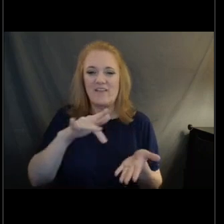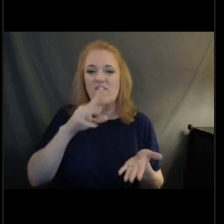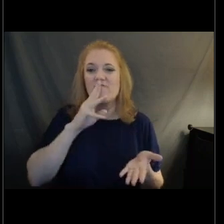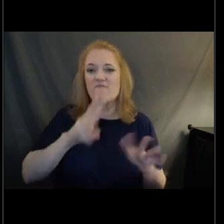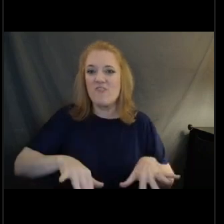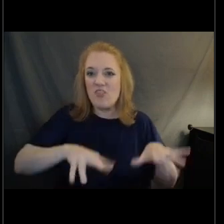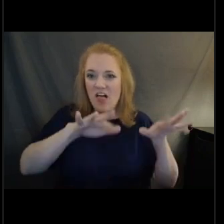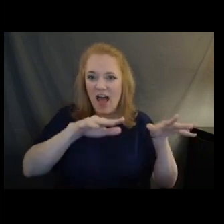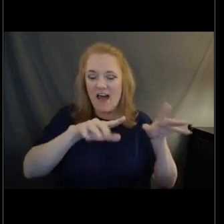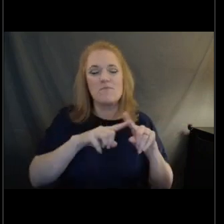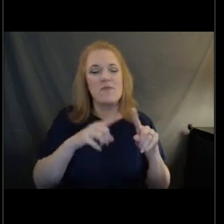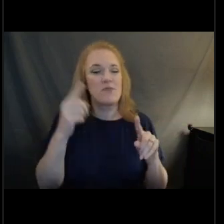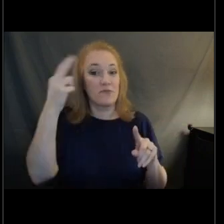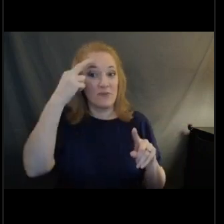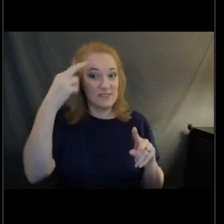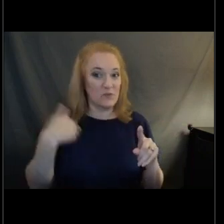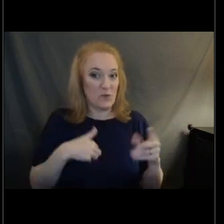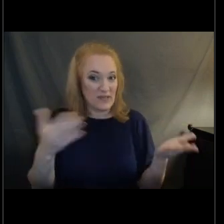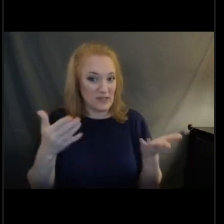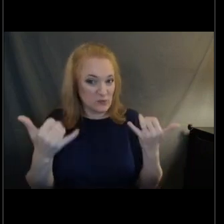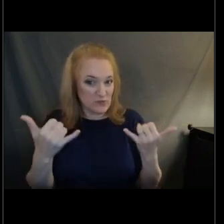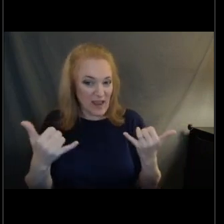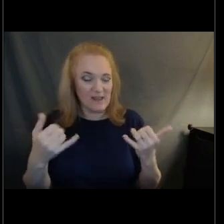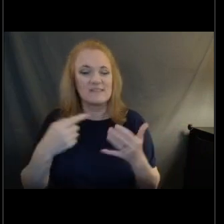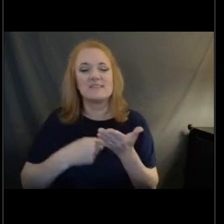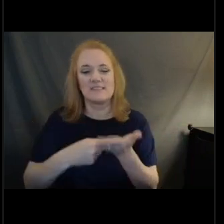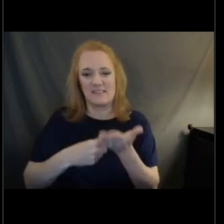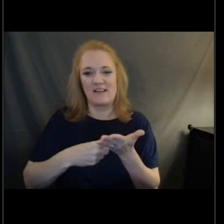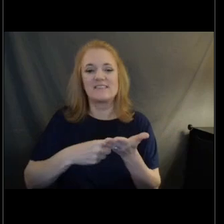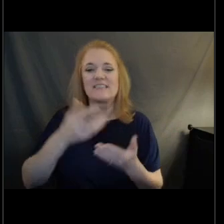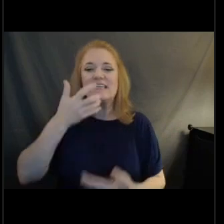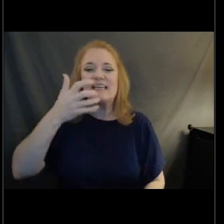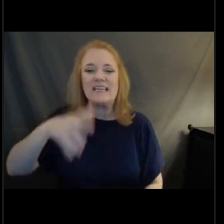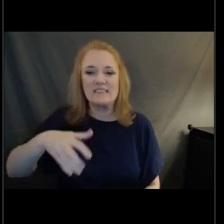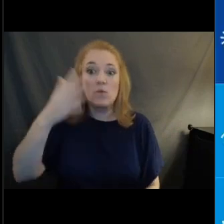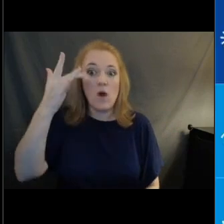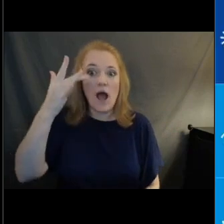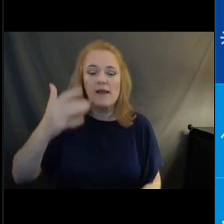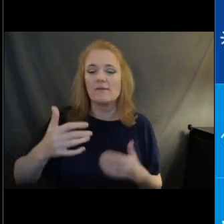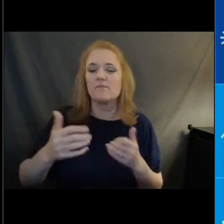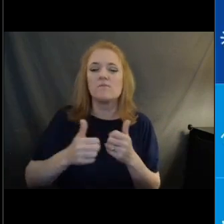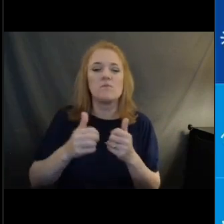today is to talk about heat, because it is the deadliest weather hazard. And thank